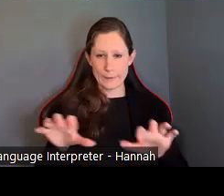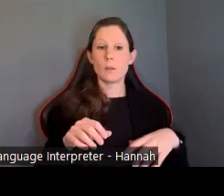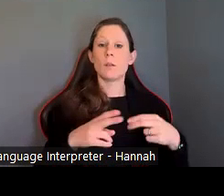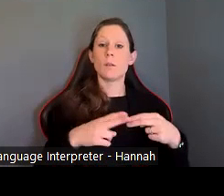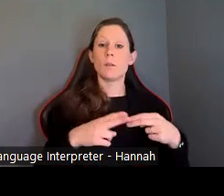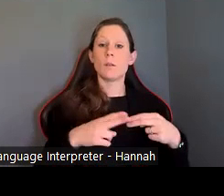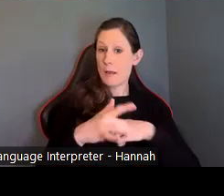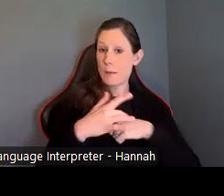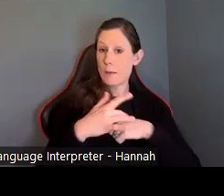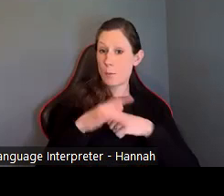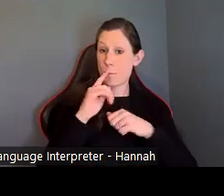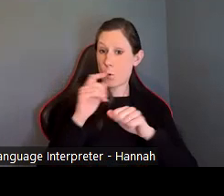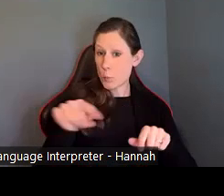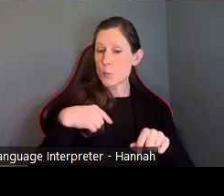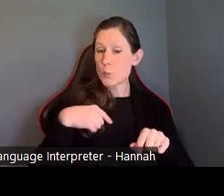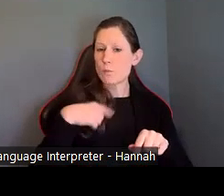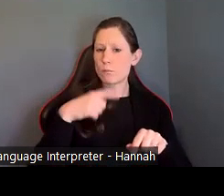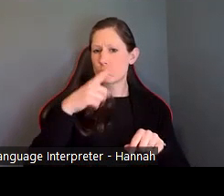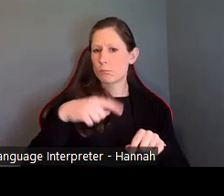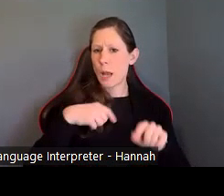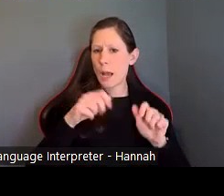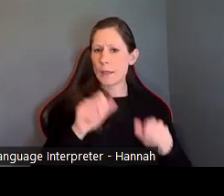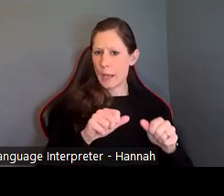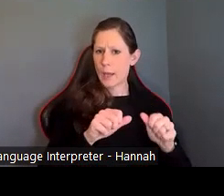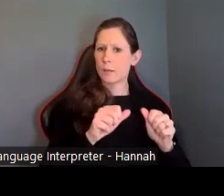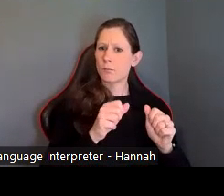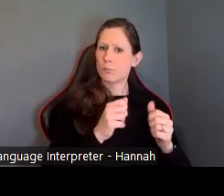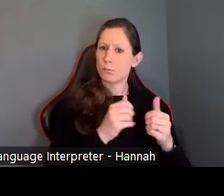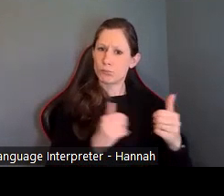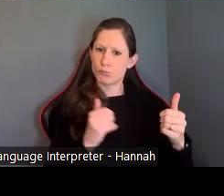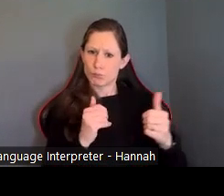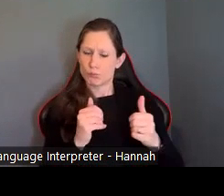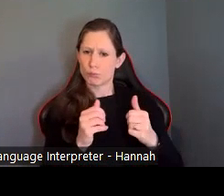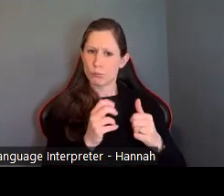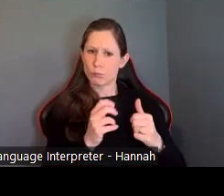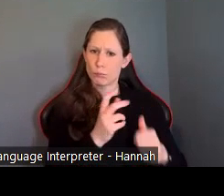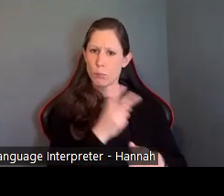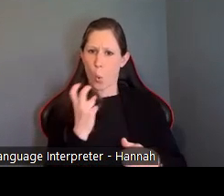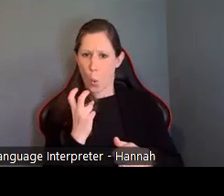and I'm happy to isolate it and send it to Natalie. These are some questions as you leave